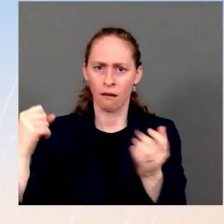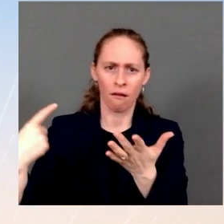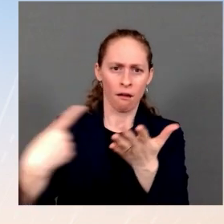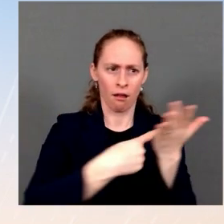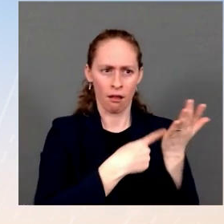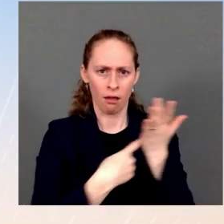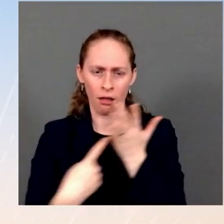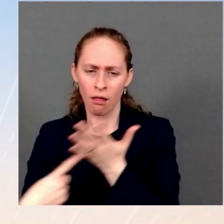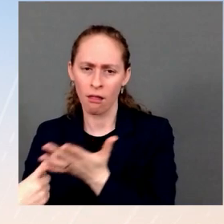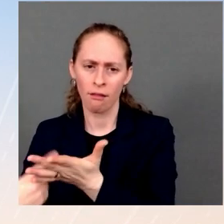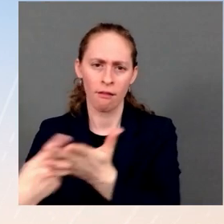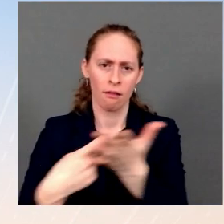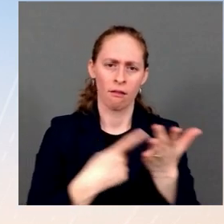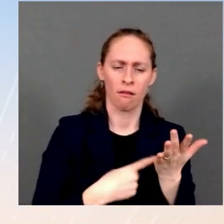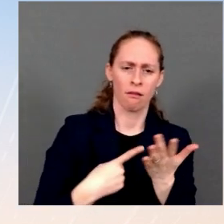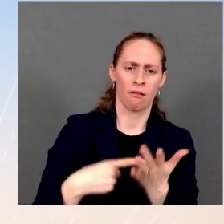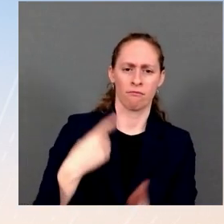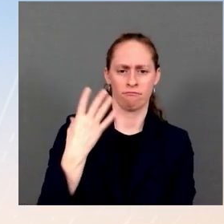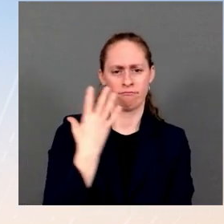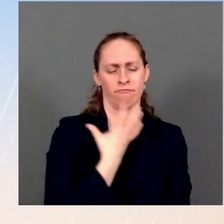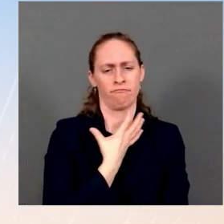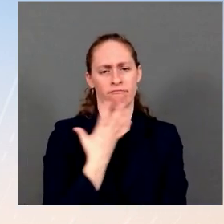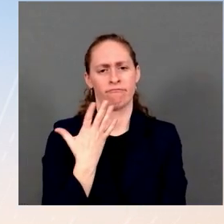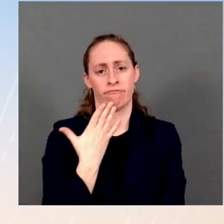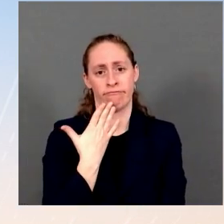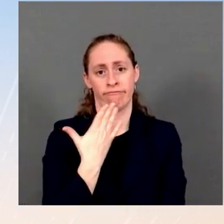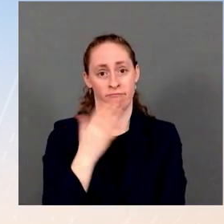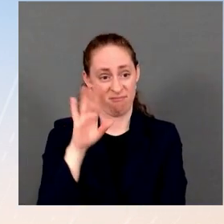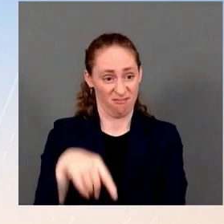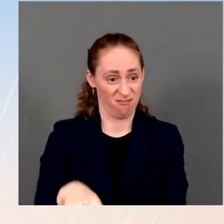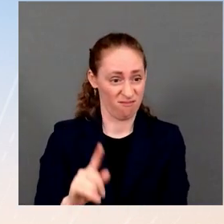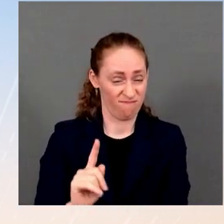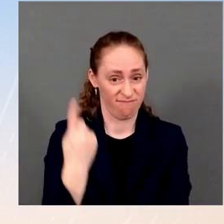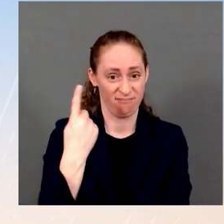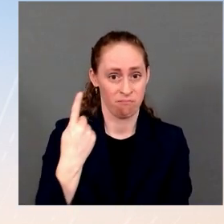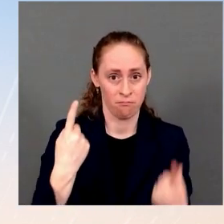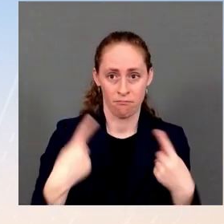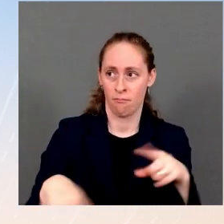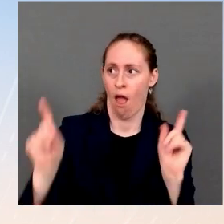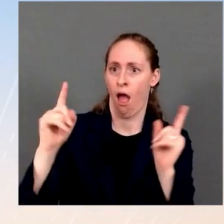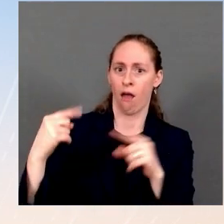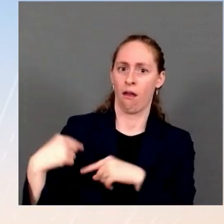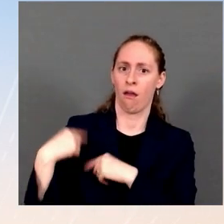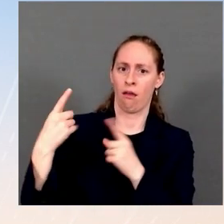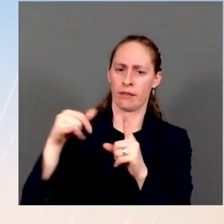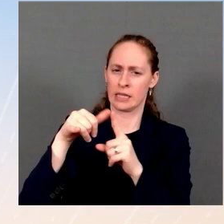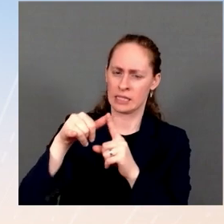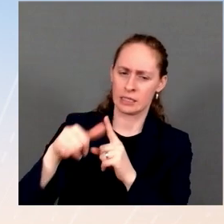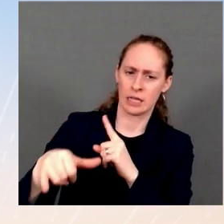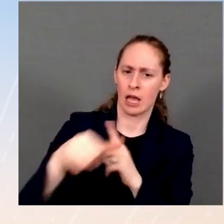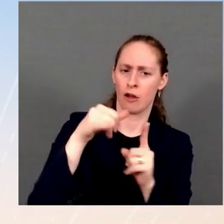than ever before on electric vehicles and on fuel economy. So, as you just tick through it --